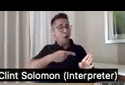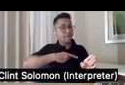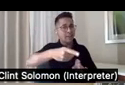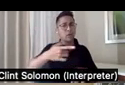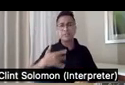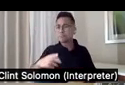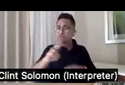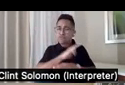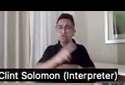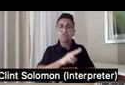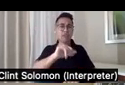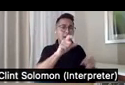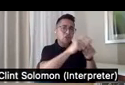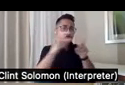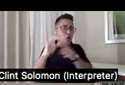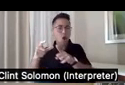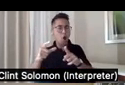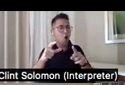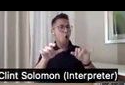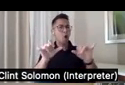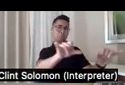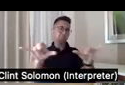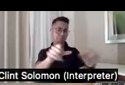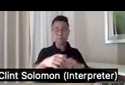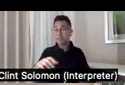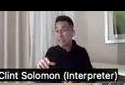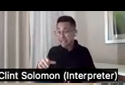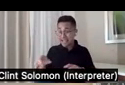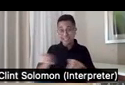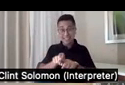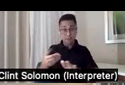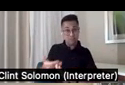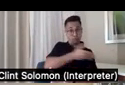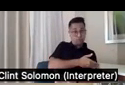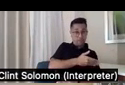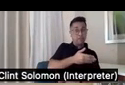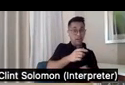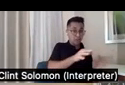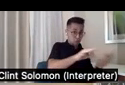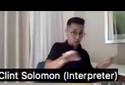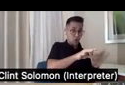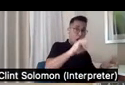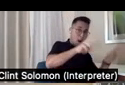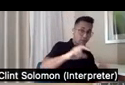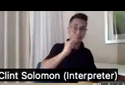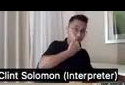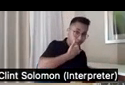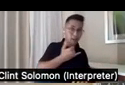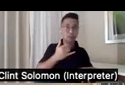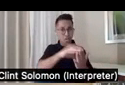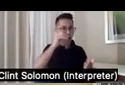synonymously and like the two previous terms these are not synonymous individualizing means that